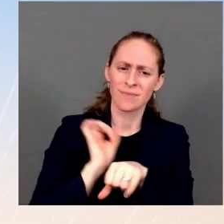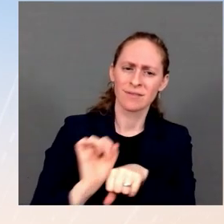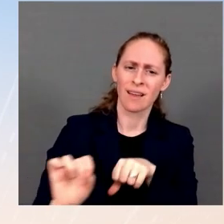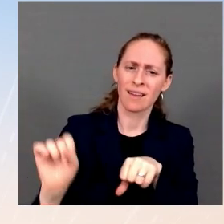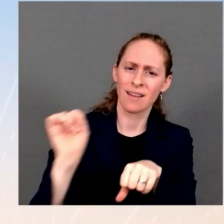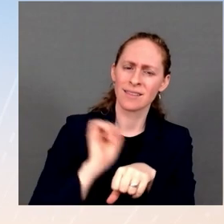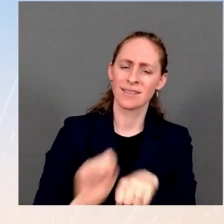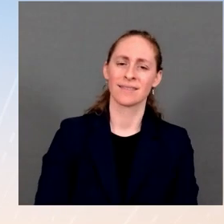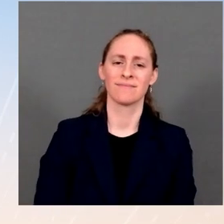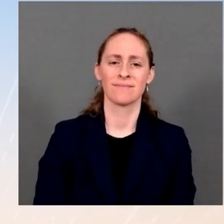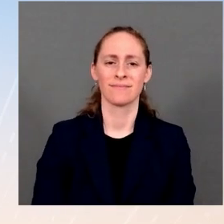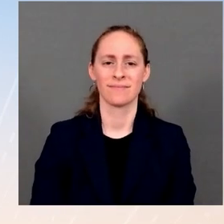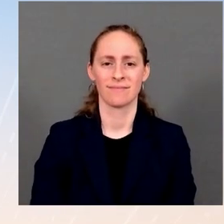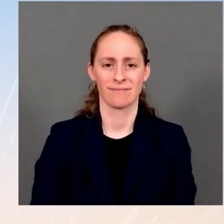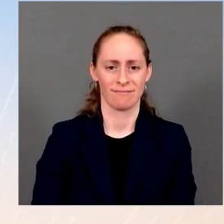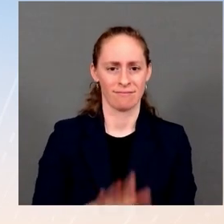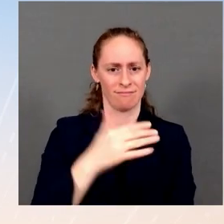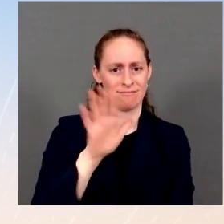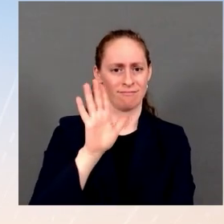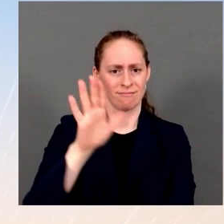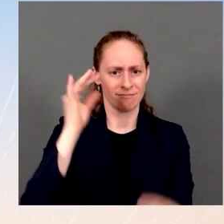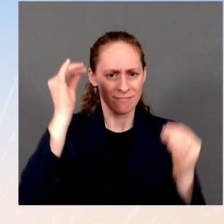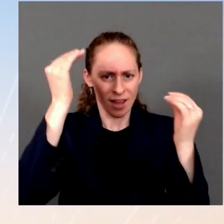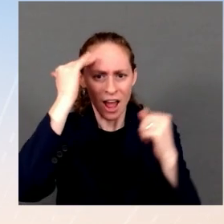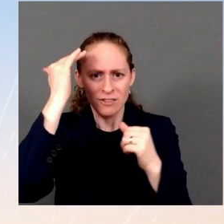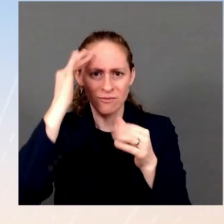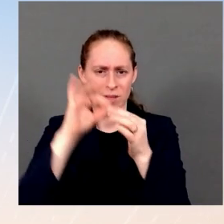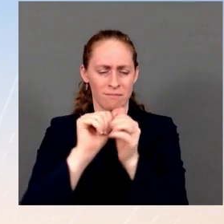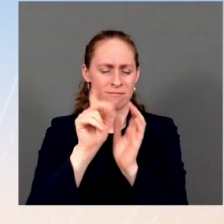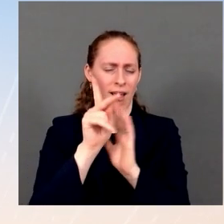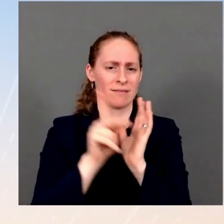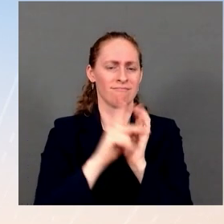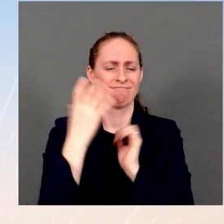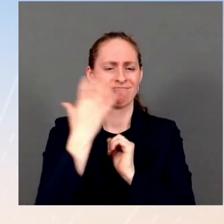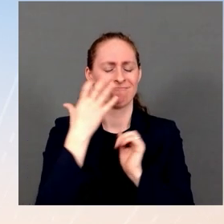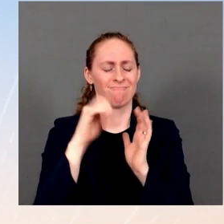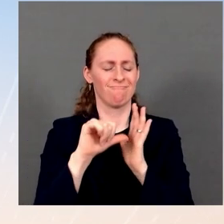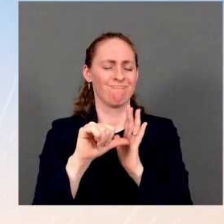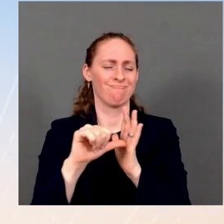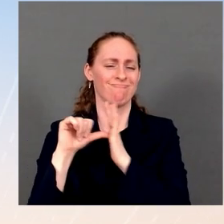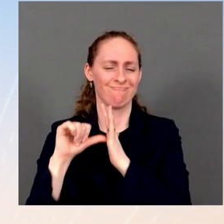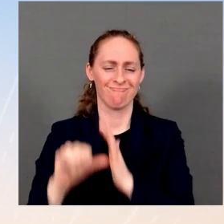So, thank you so much and welcome. Okay, few things at the top. I think there is a --